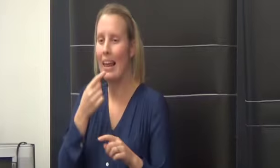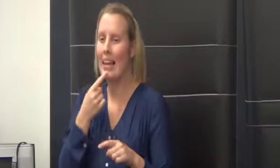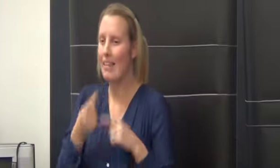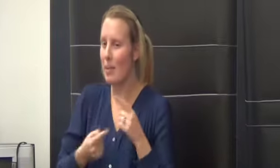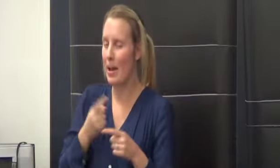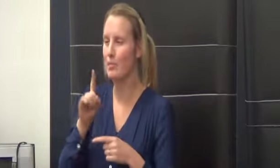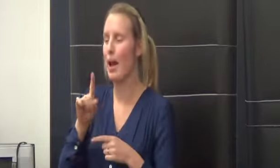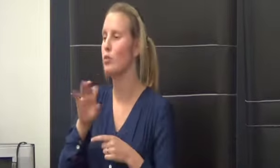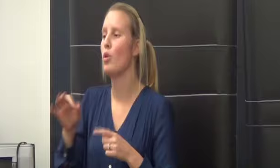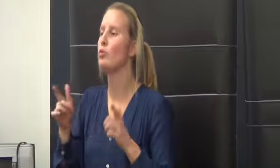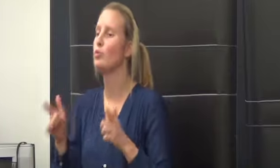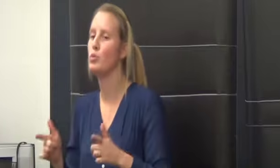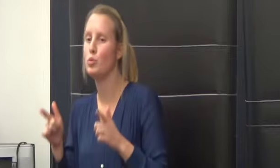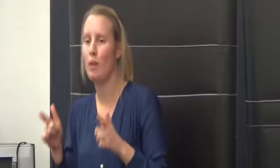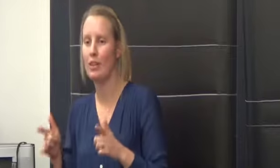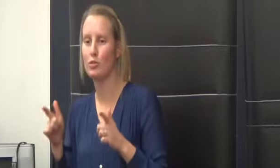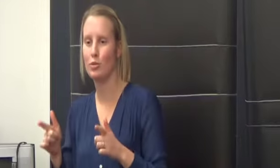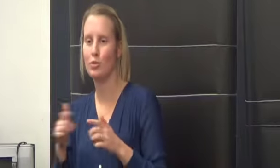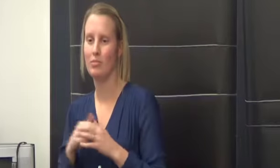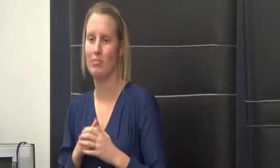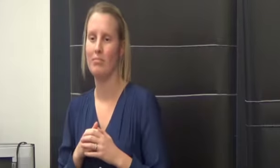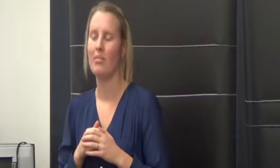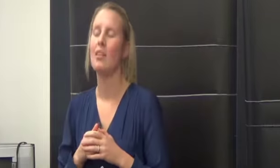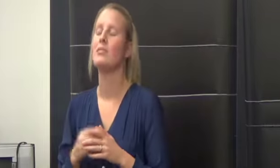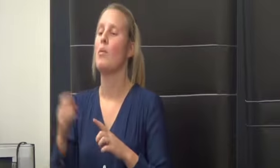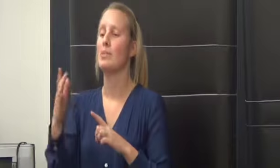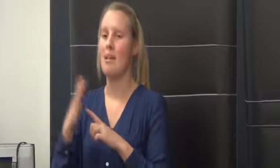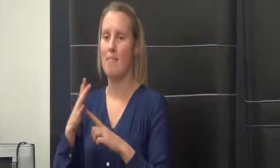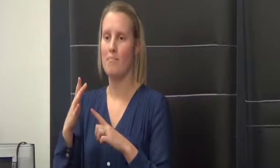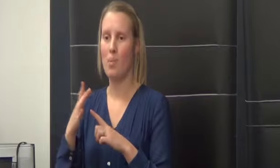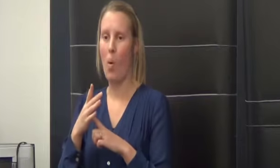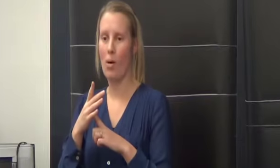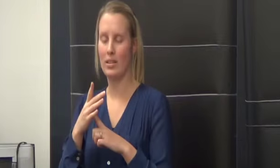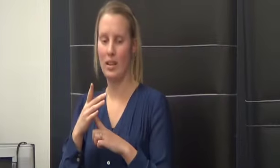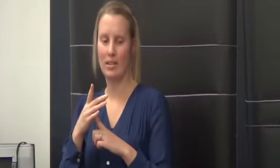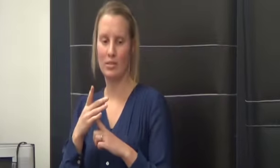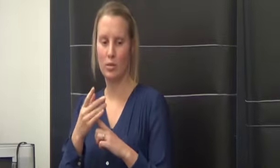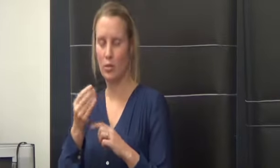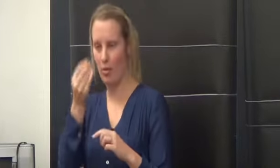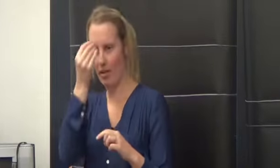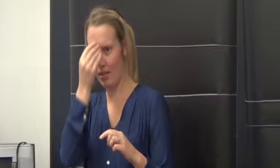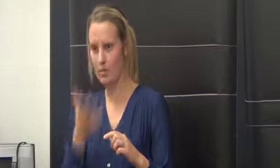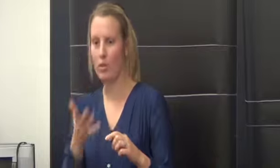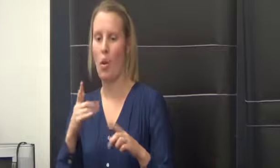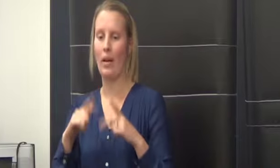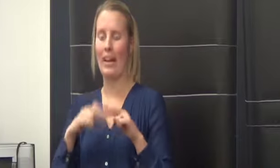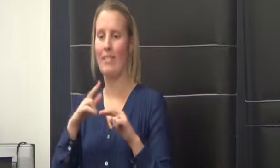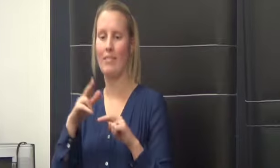really important to tell the person 'Can you please let me know if someone comes in or leaves the room so I know who's in here?